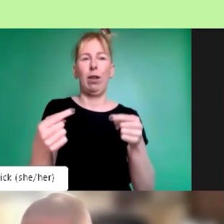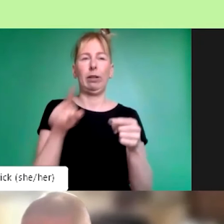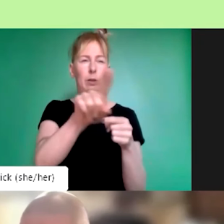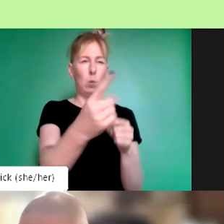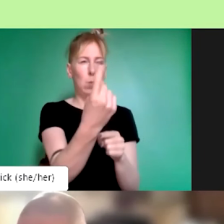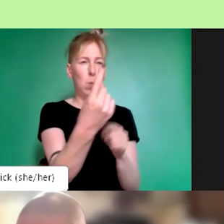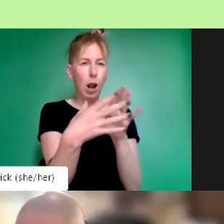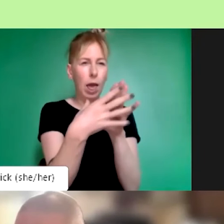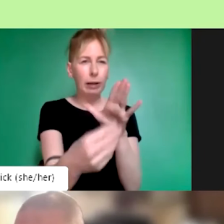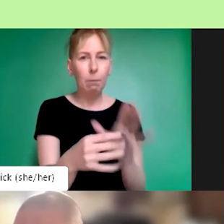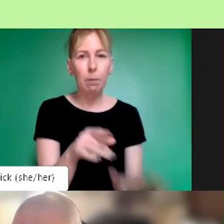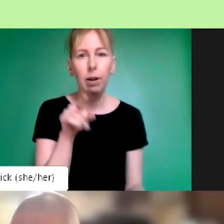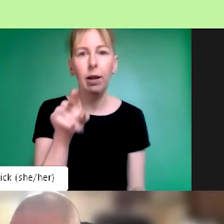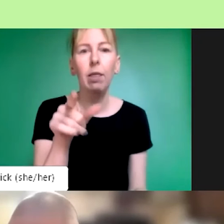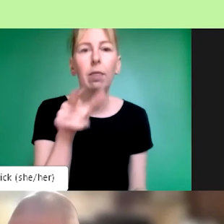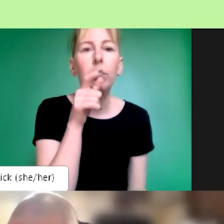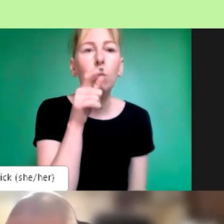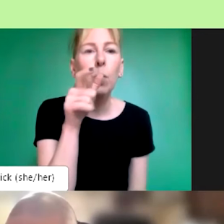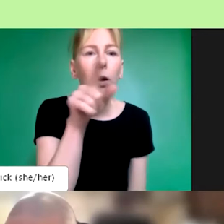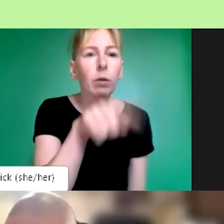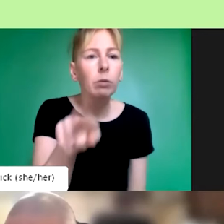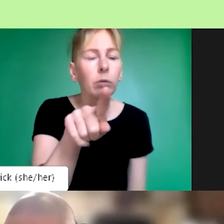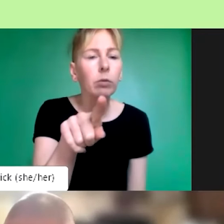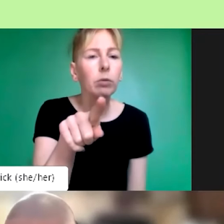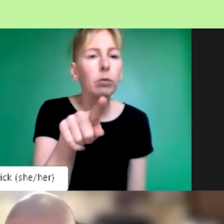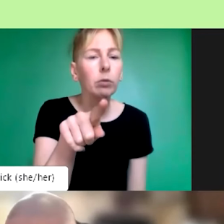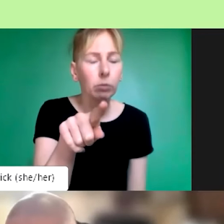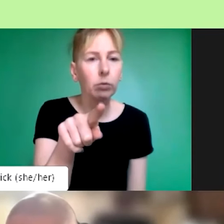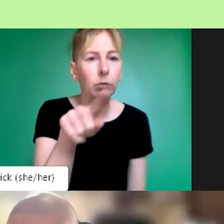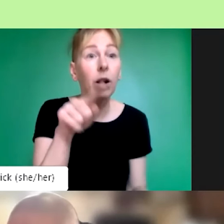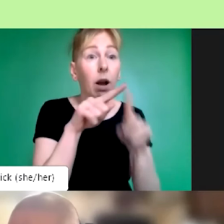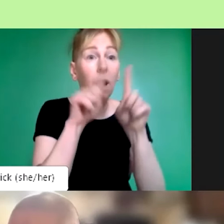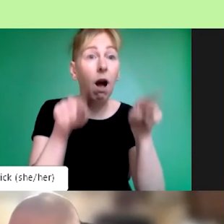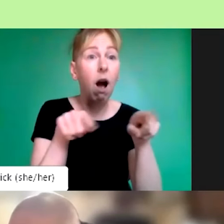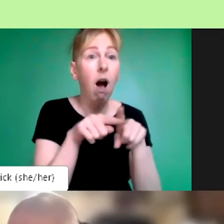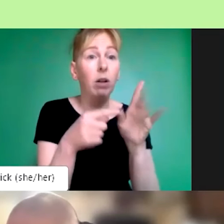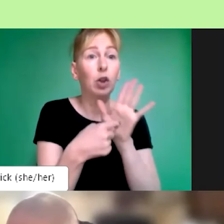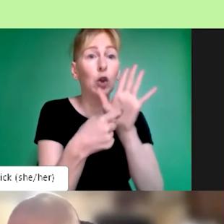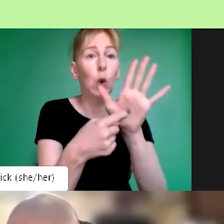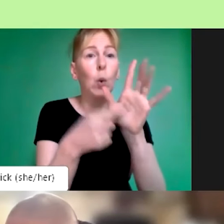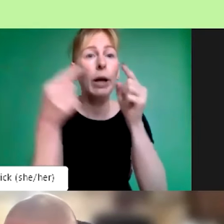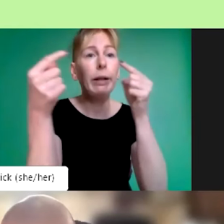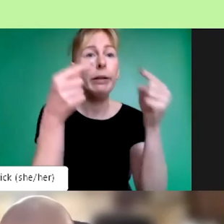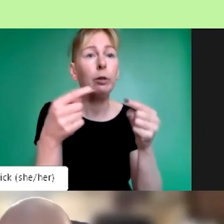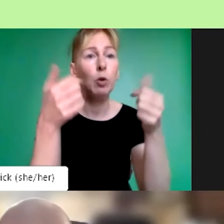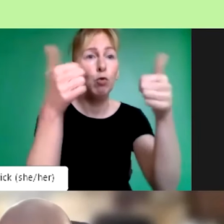the university's dispute resolution clause. But the dispute resolution clause you can see